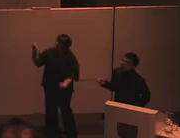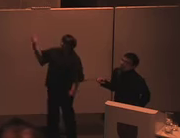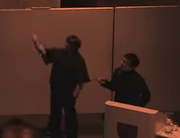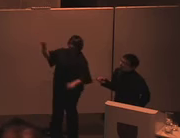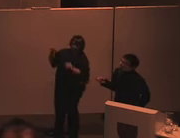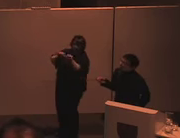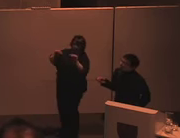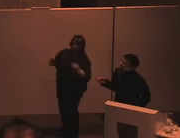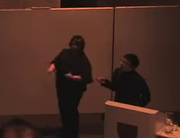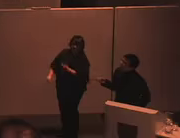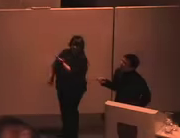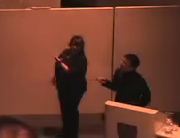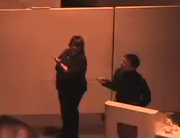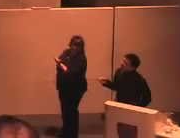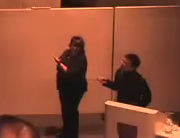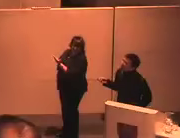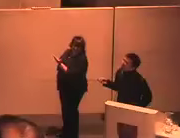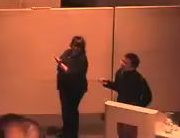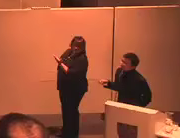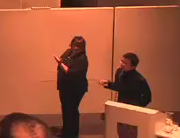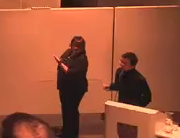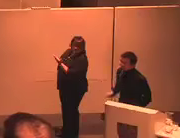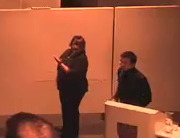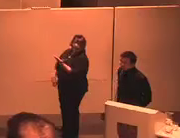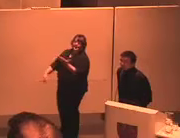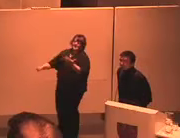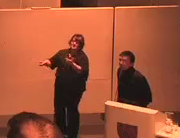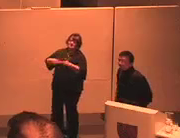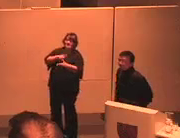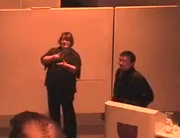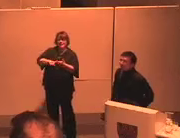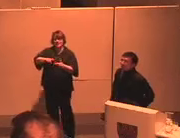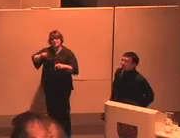And then meets Mies van der Rohe.